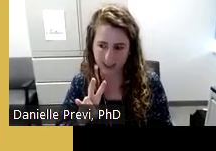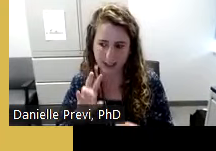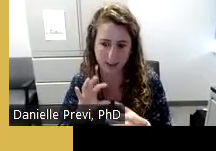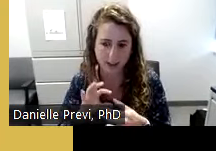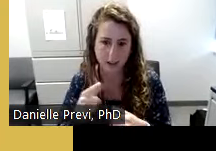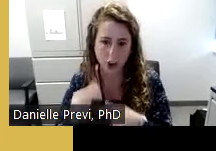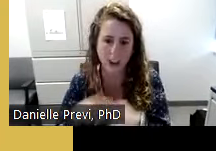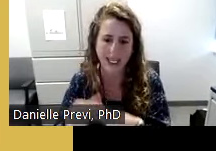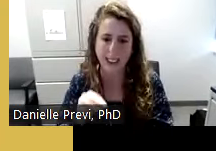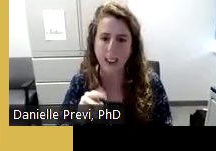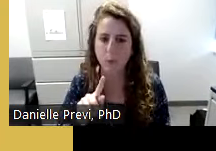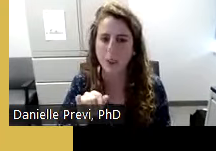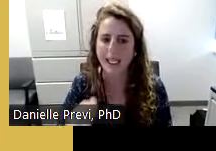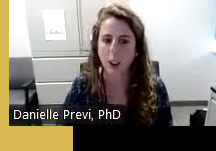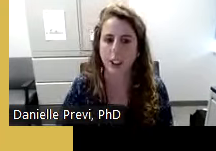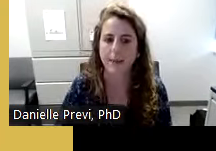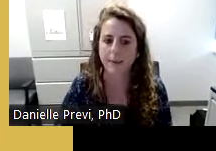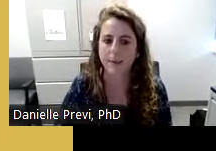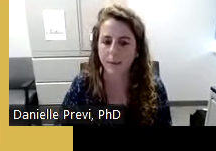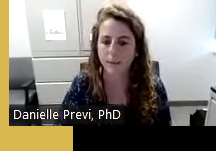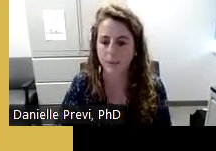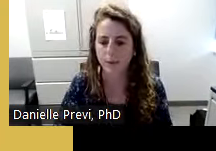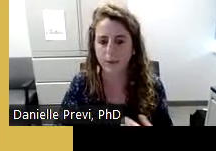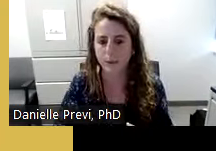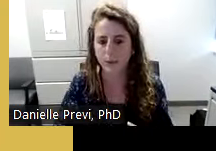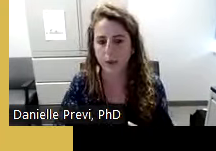And it’s typically related to the CHD7 gene and its abbreviated CHARGE.